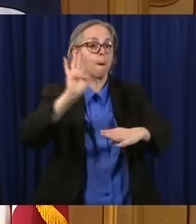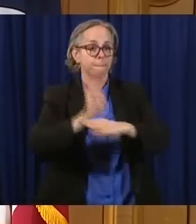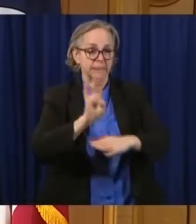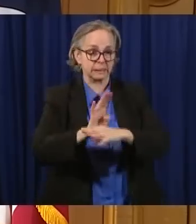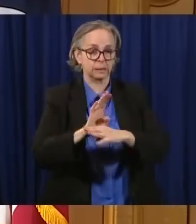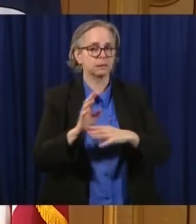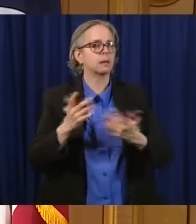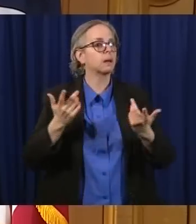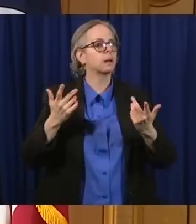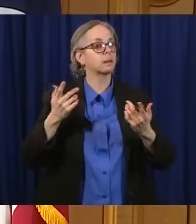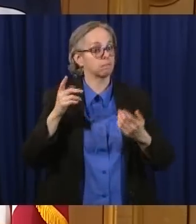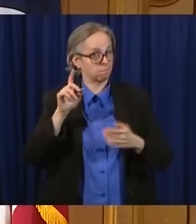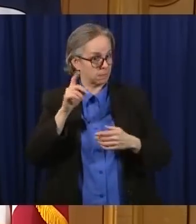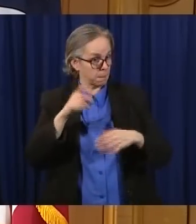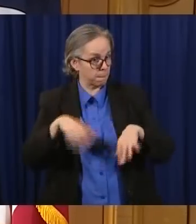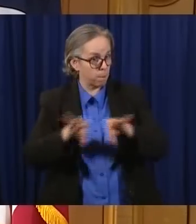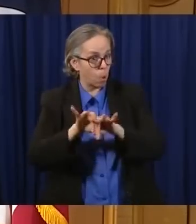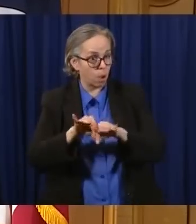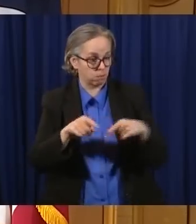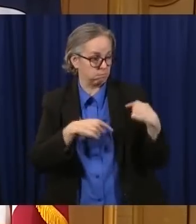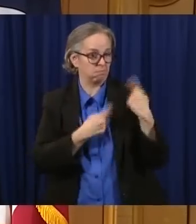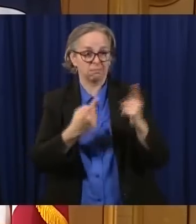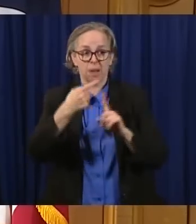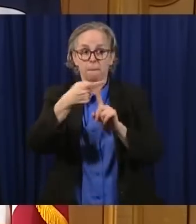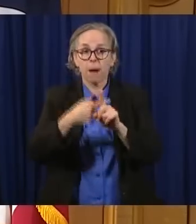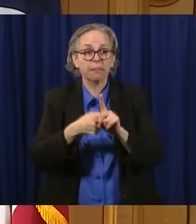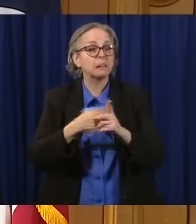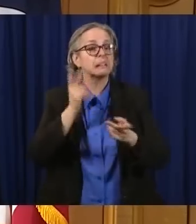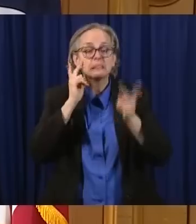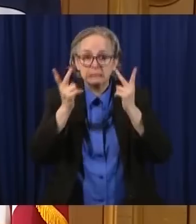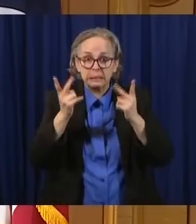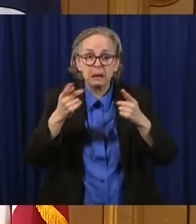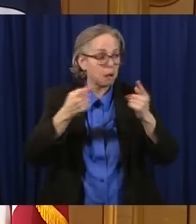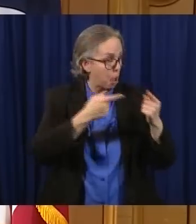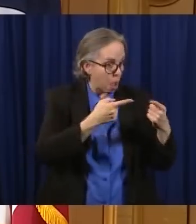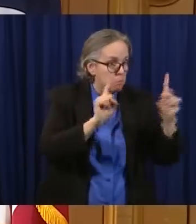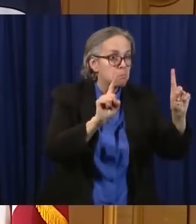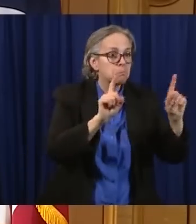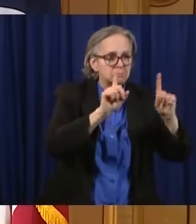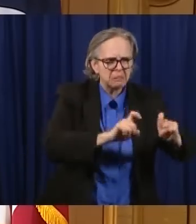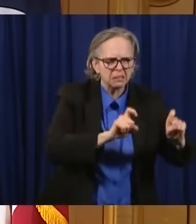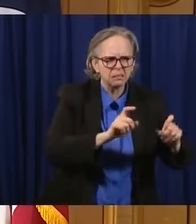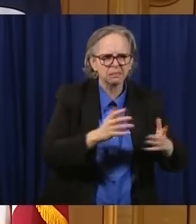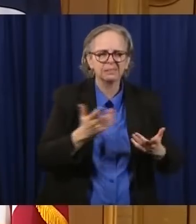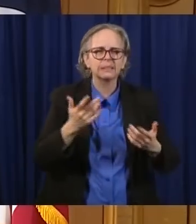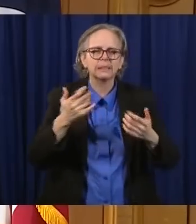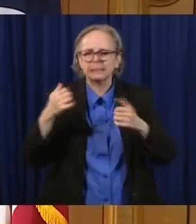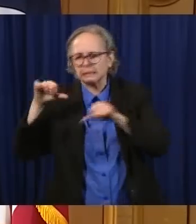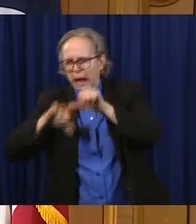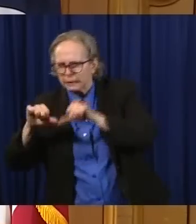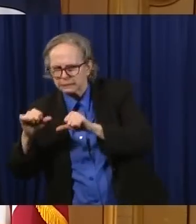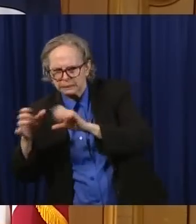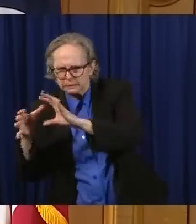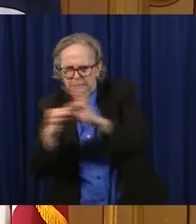TAKING THE LEAD ON IT, TO COME UP WITH THE BEST PRACTICES.